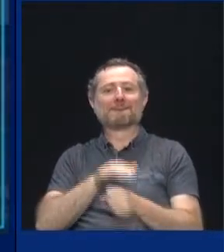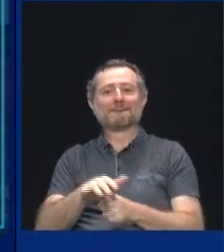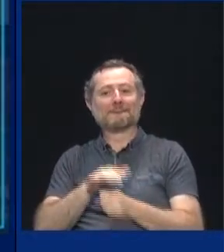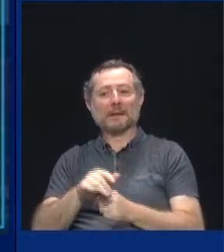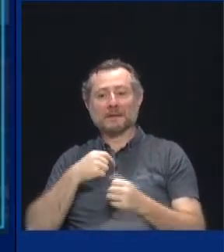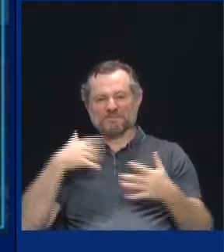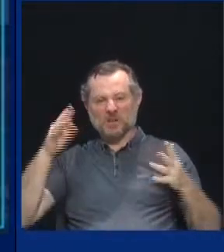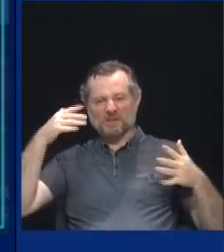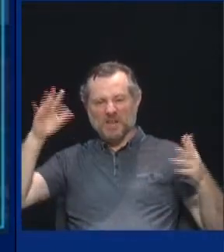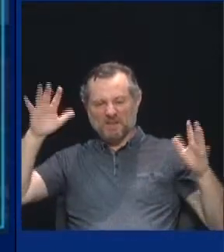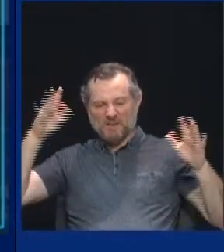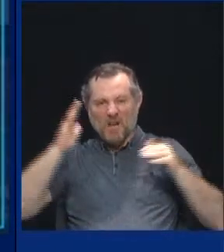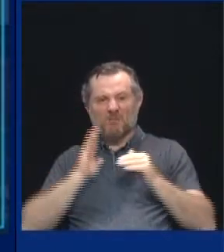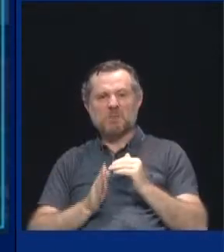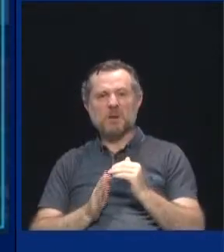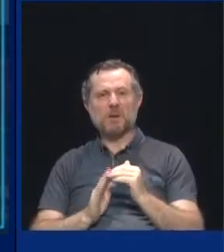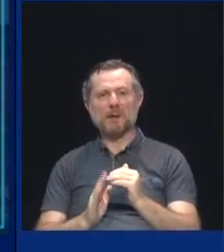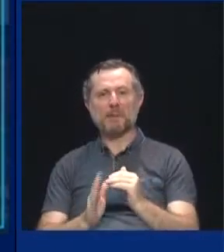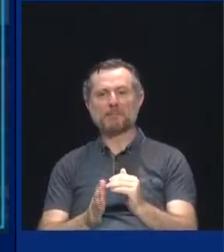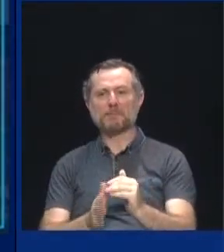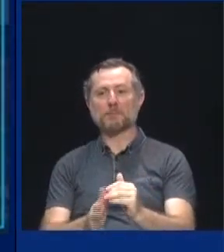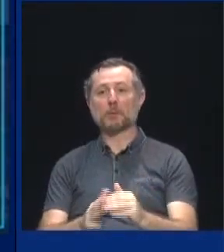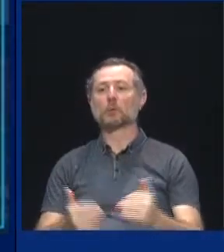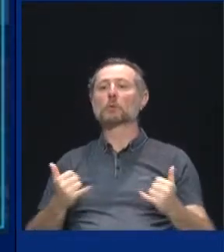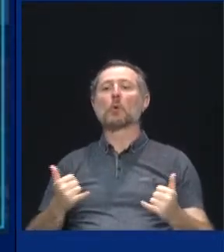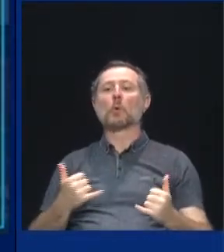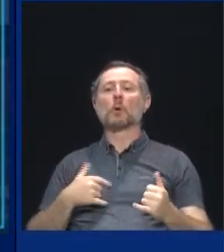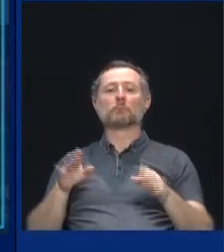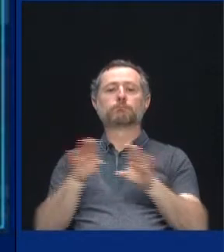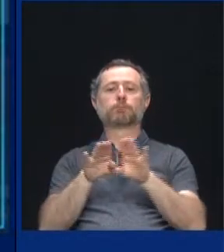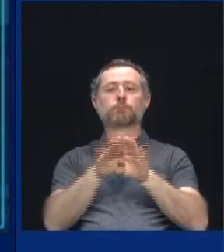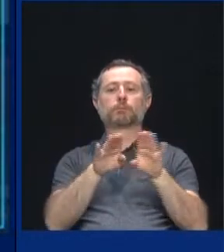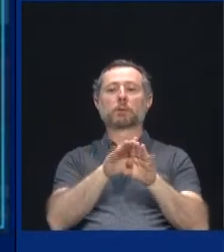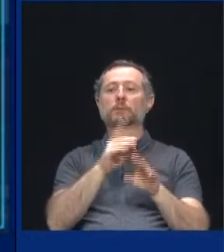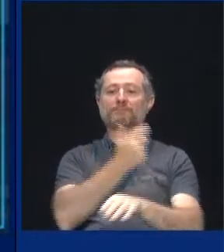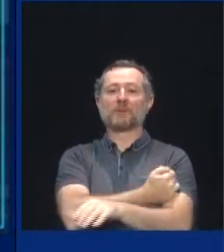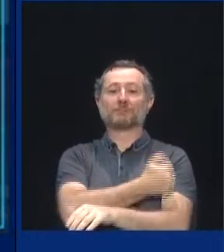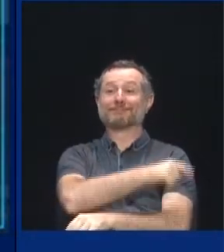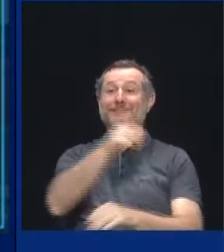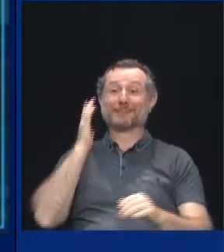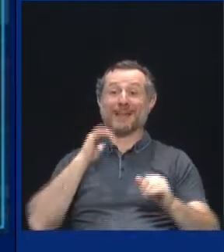VACCINE. DISTRIBUTED FAST ENOUGH.